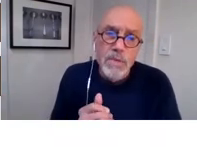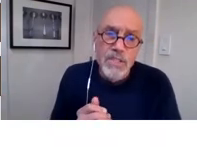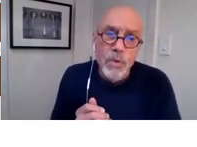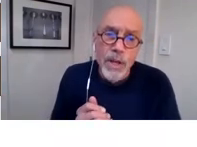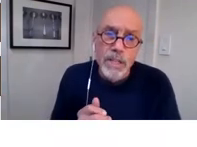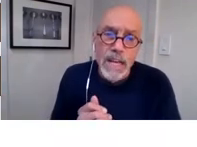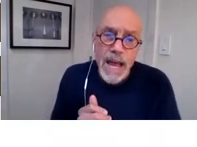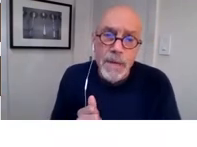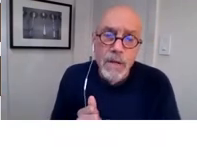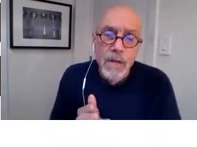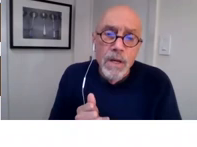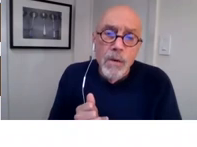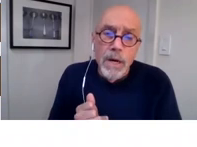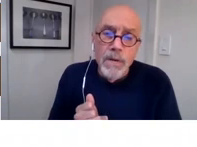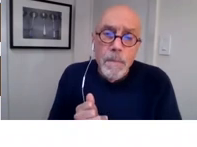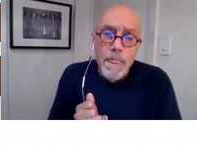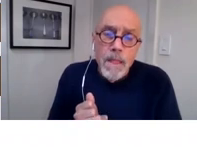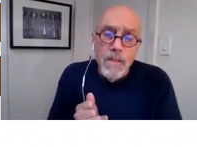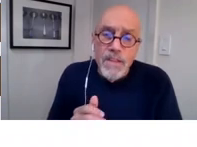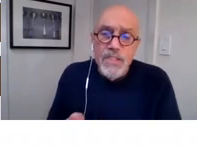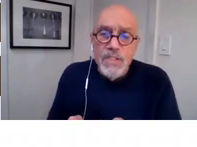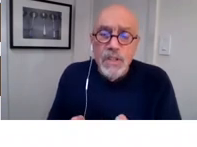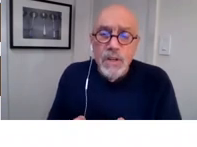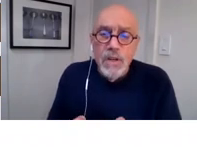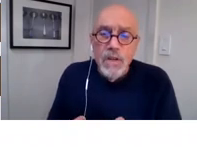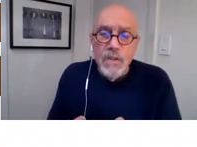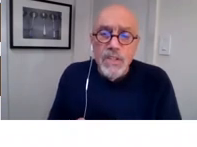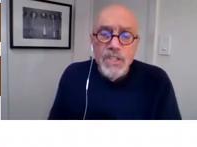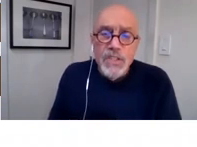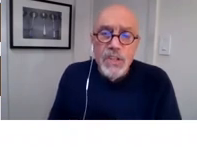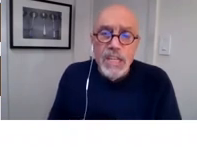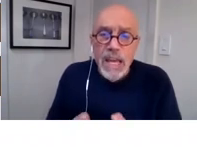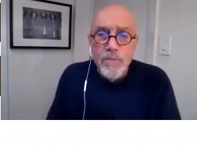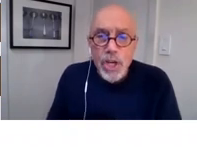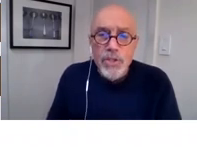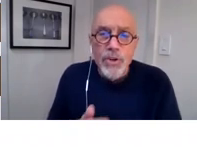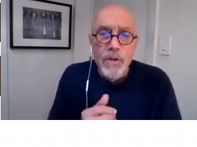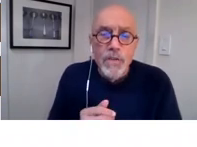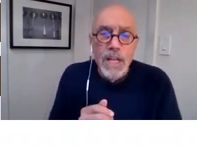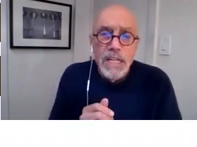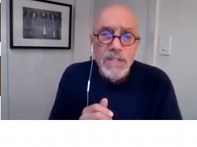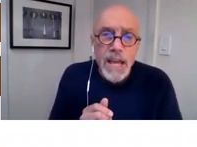to be seen whether it can happen. But this is the game changer that needs to